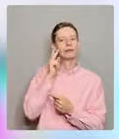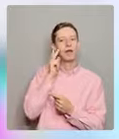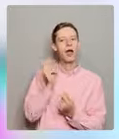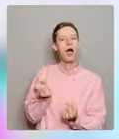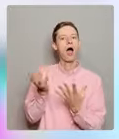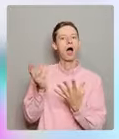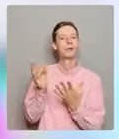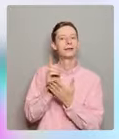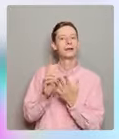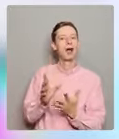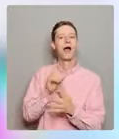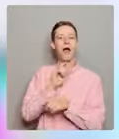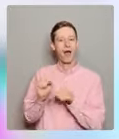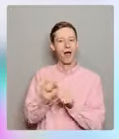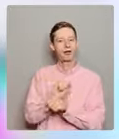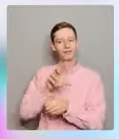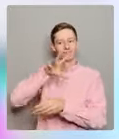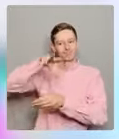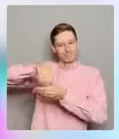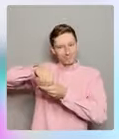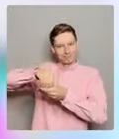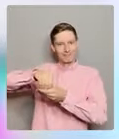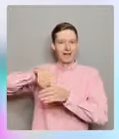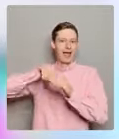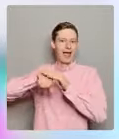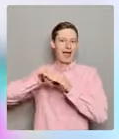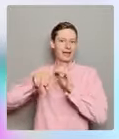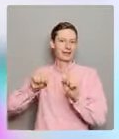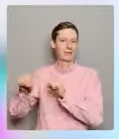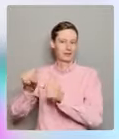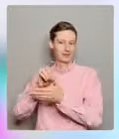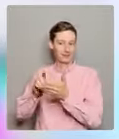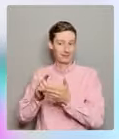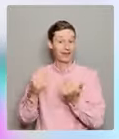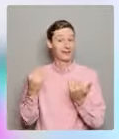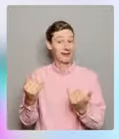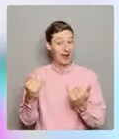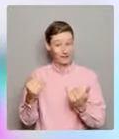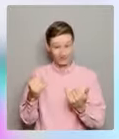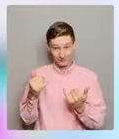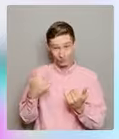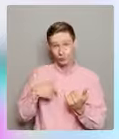were implementing accessible design into their applications. And pulling from that data, we have a new shelf, live now,